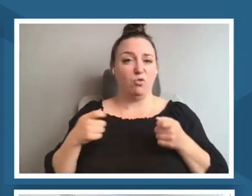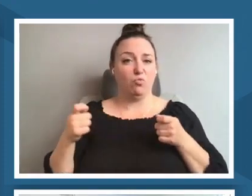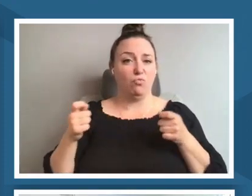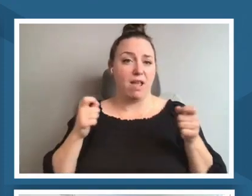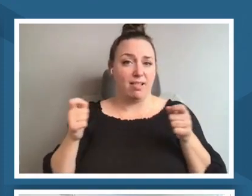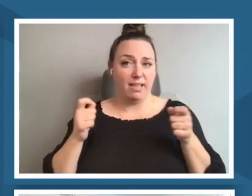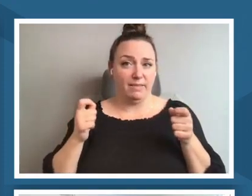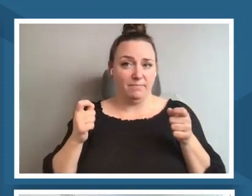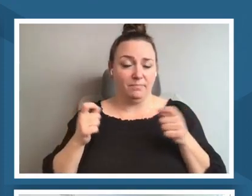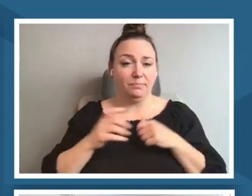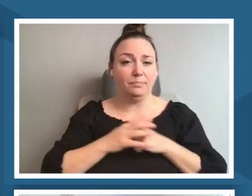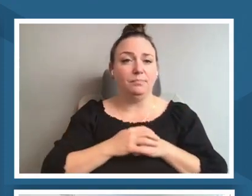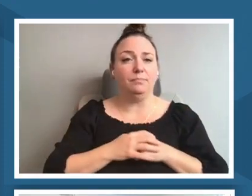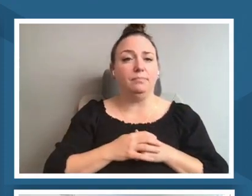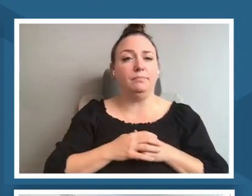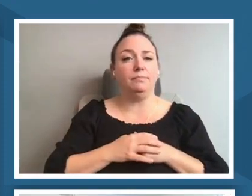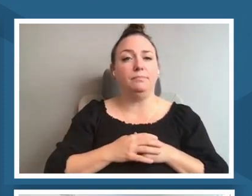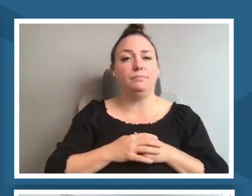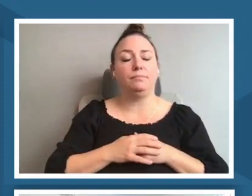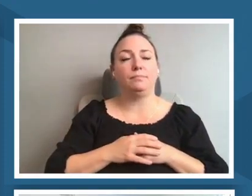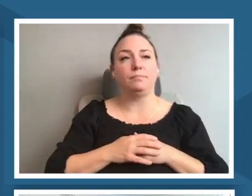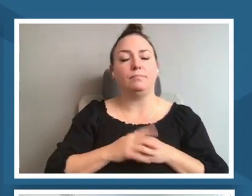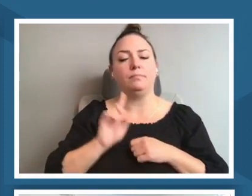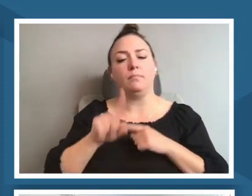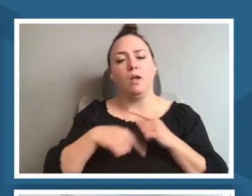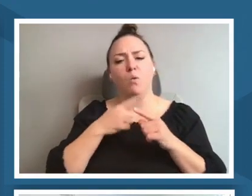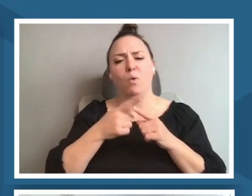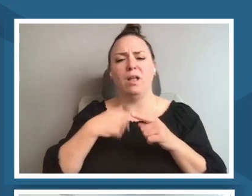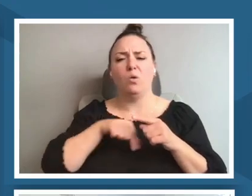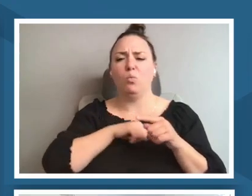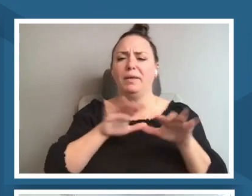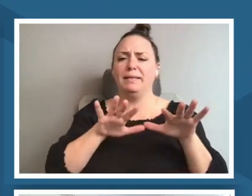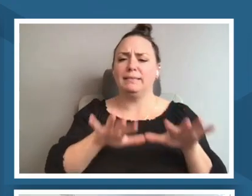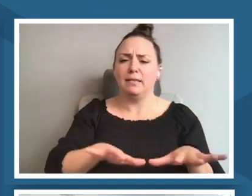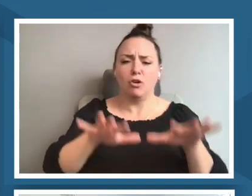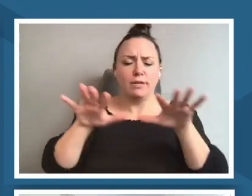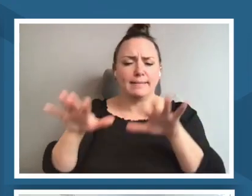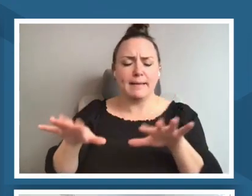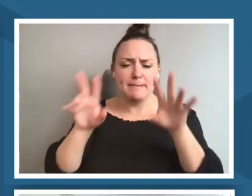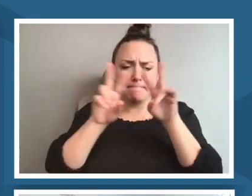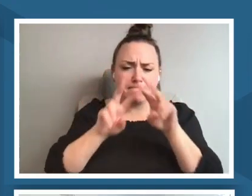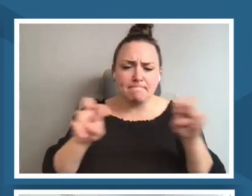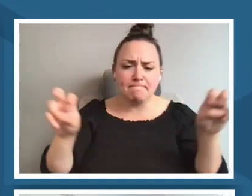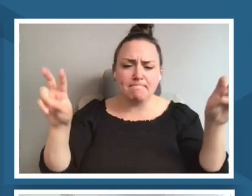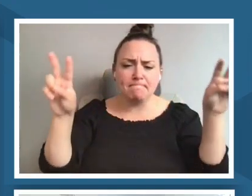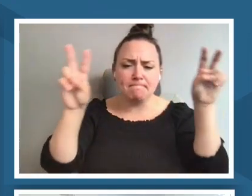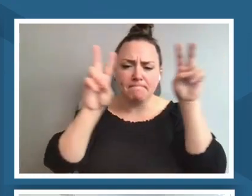when we take the time to notice beyond